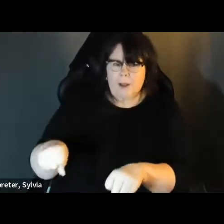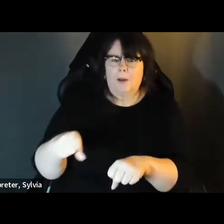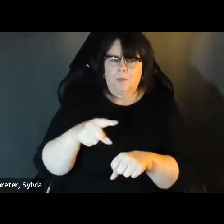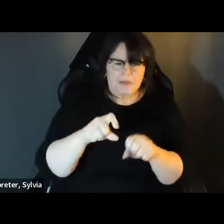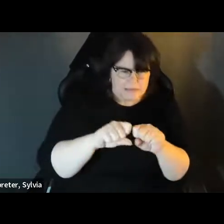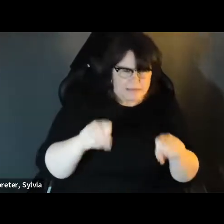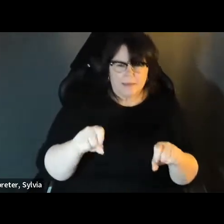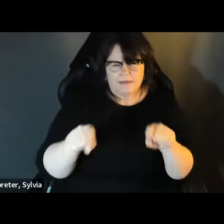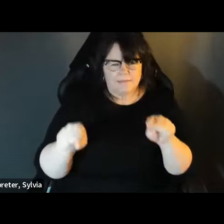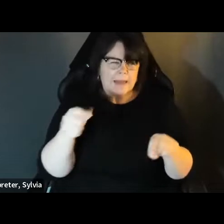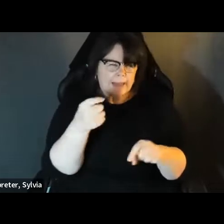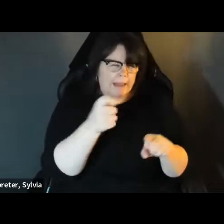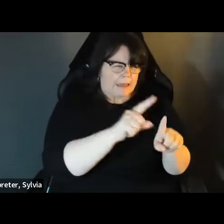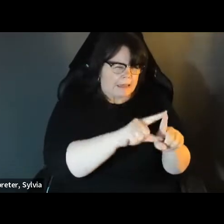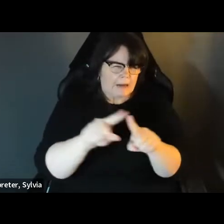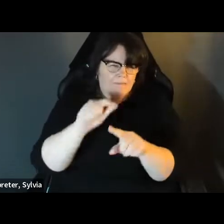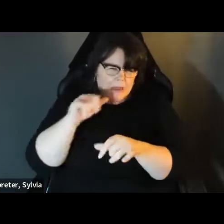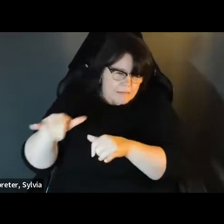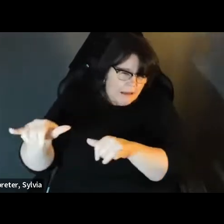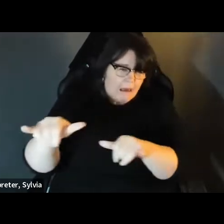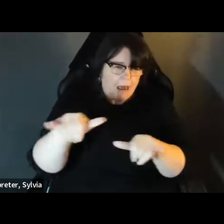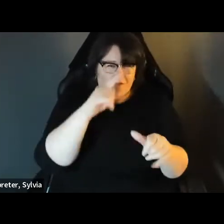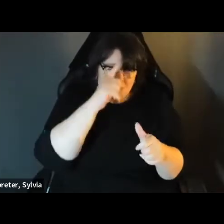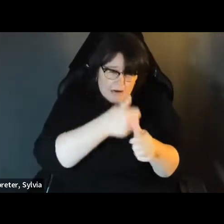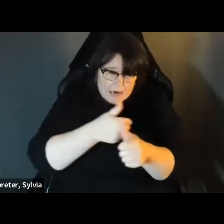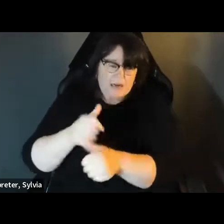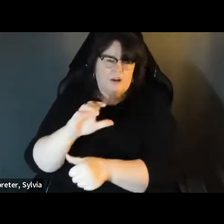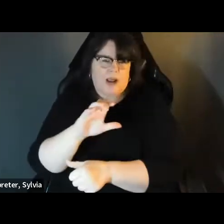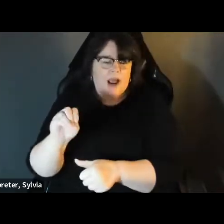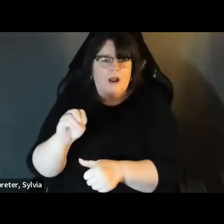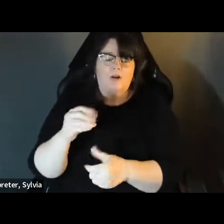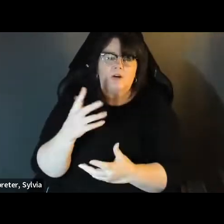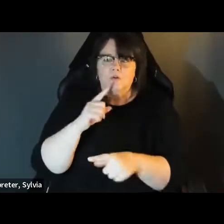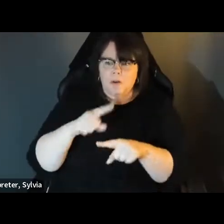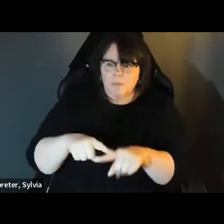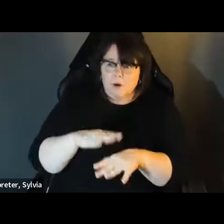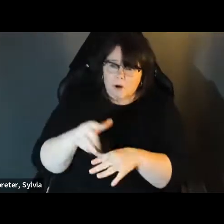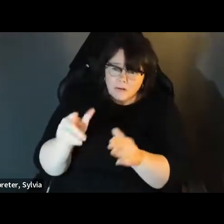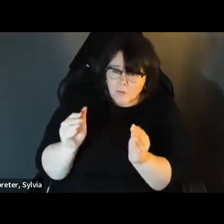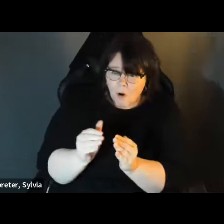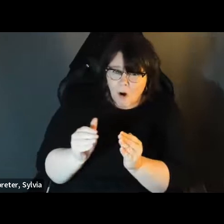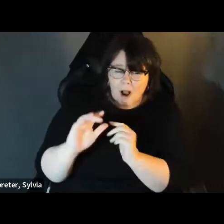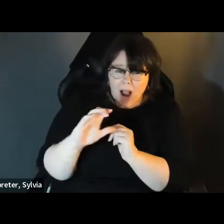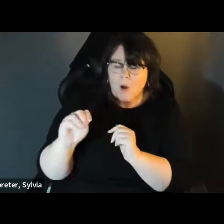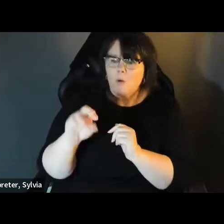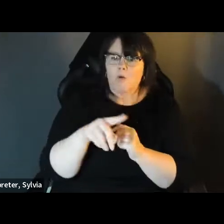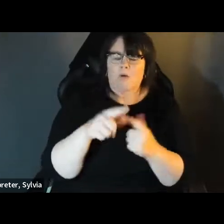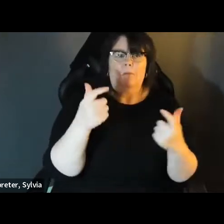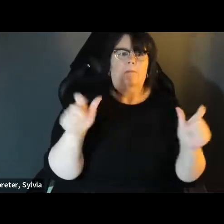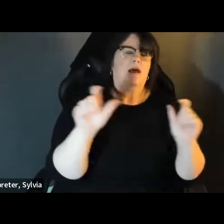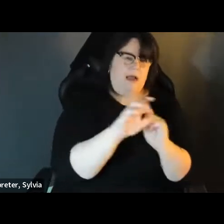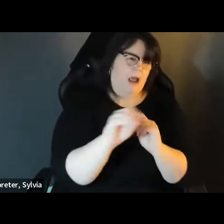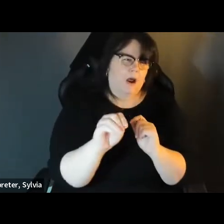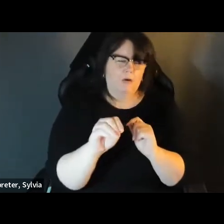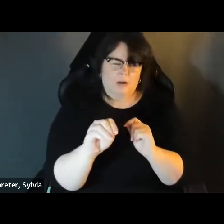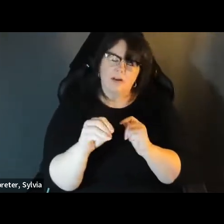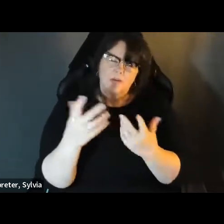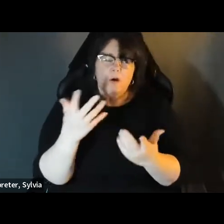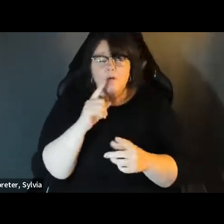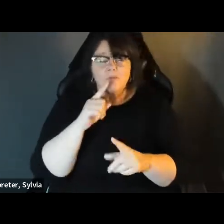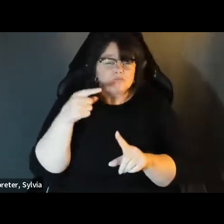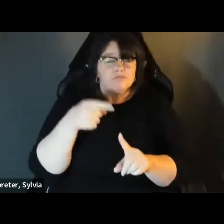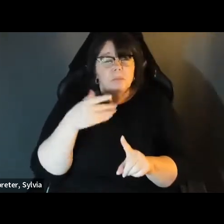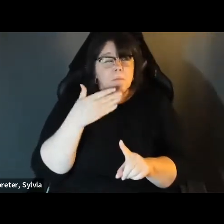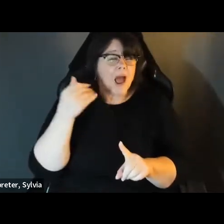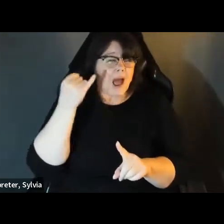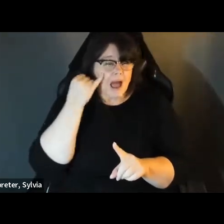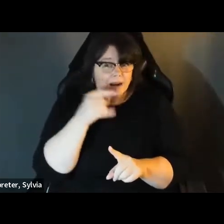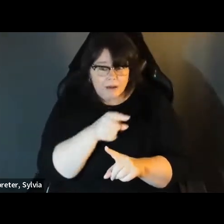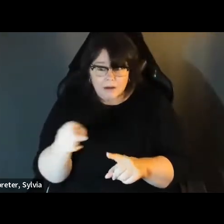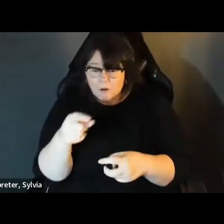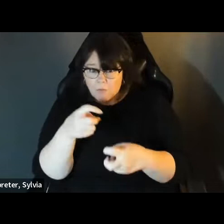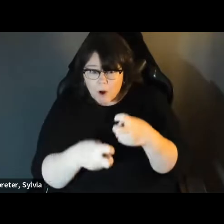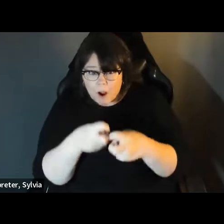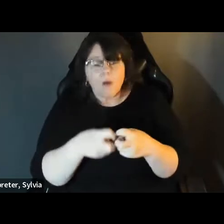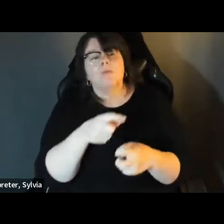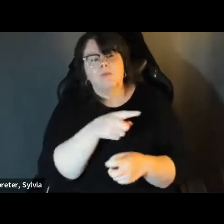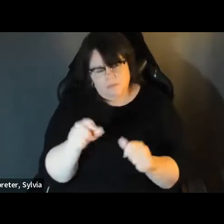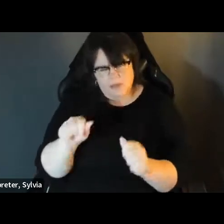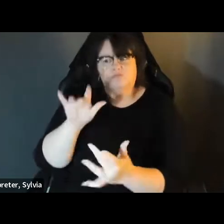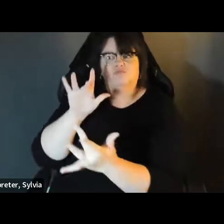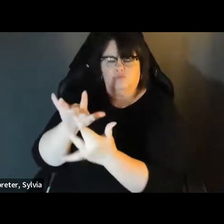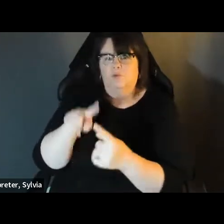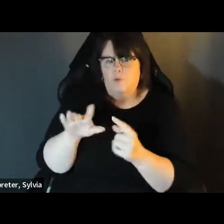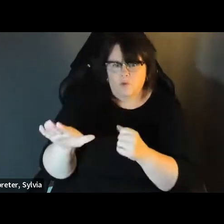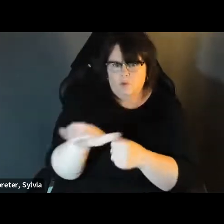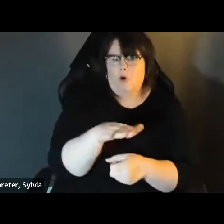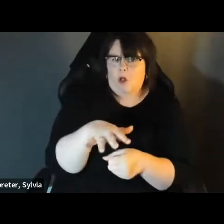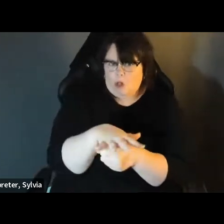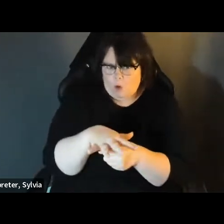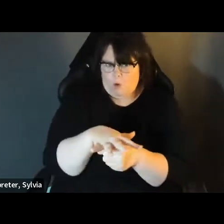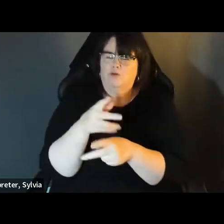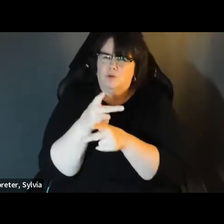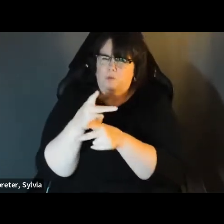If you have any problems trying to well.